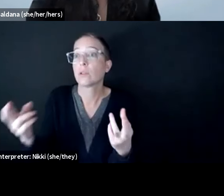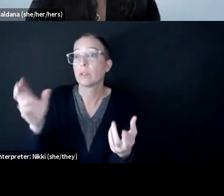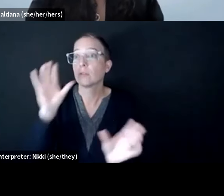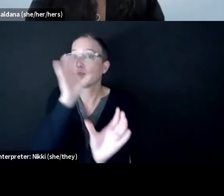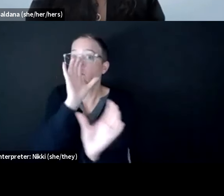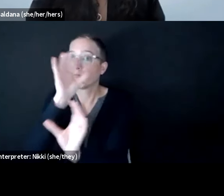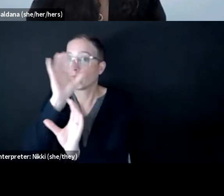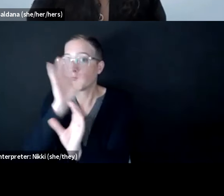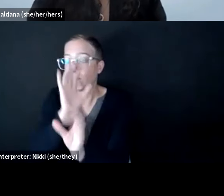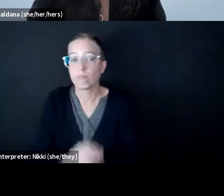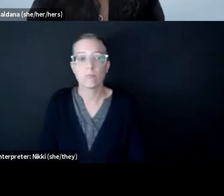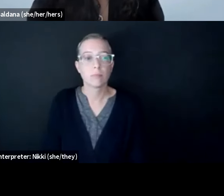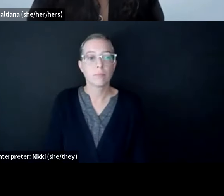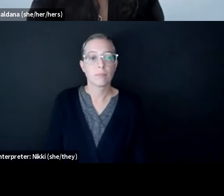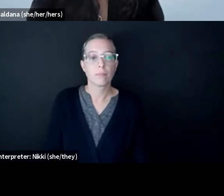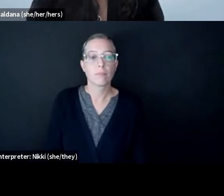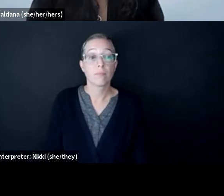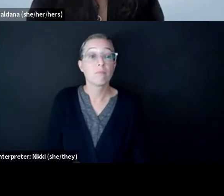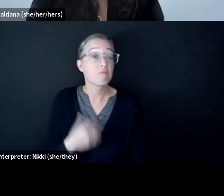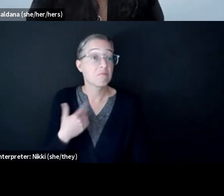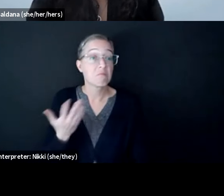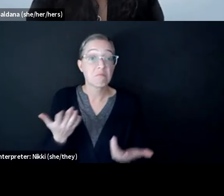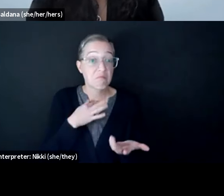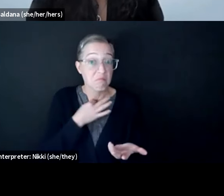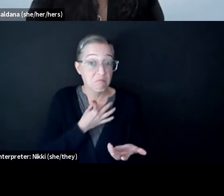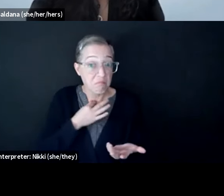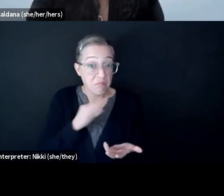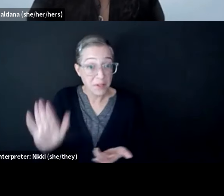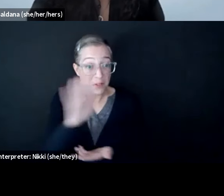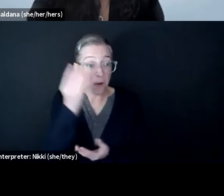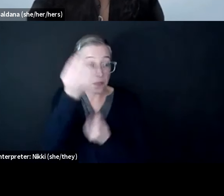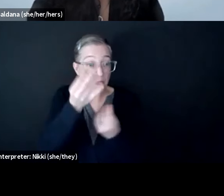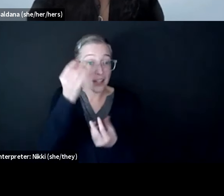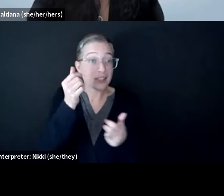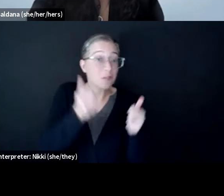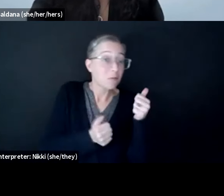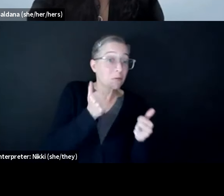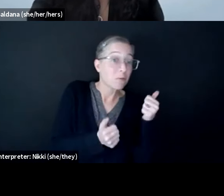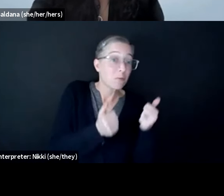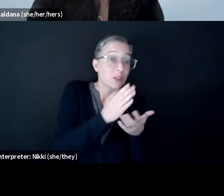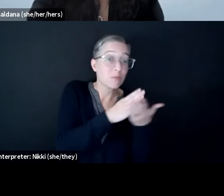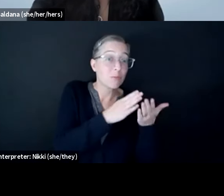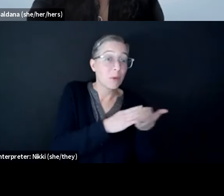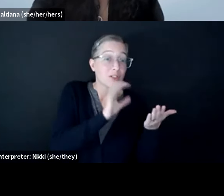Melissa Dattalo: And, but I would love to hear your thoughts on which parts of those fit into which parts of the peace framework.